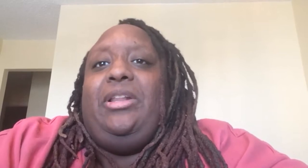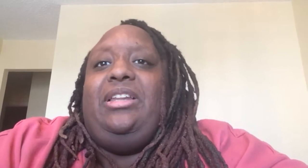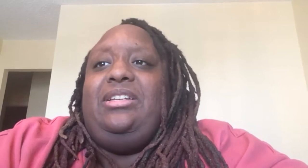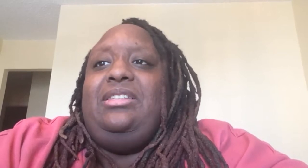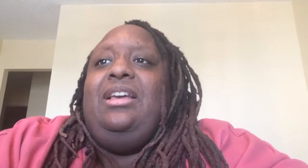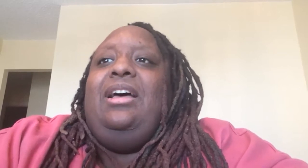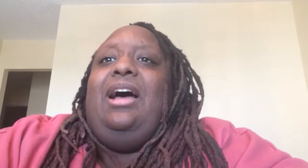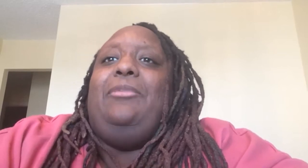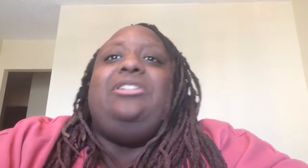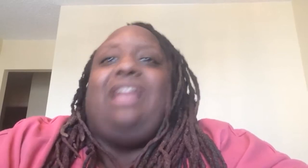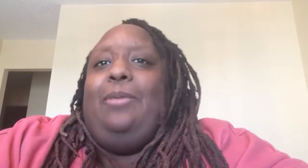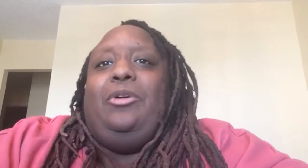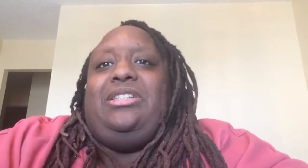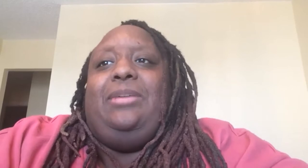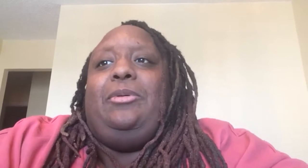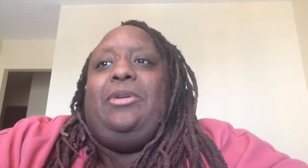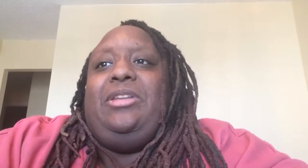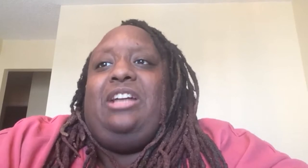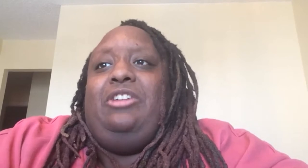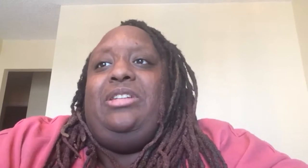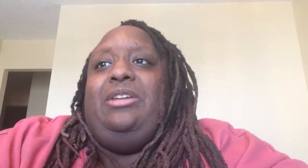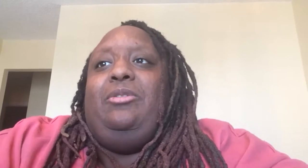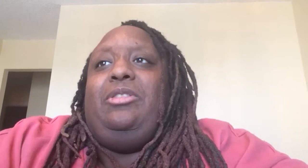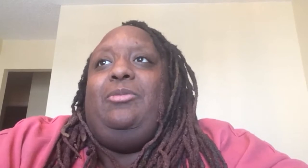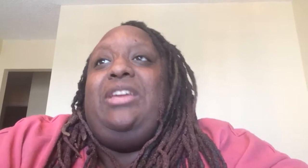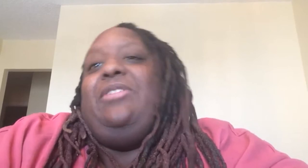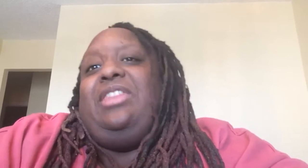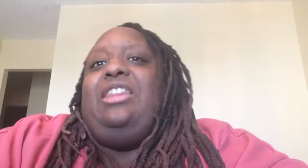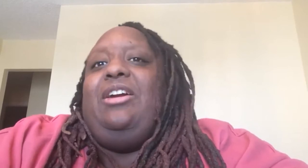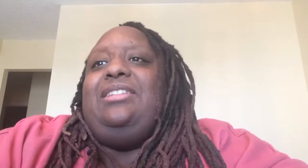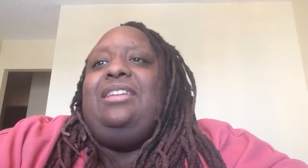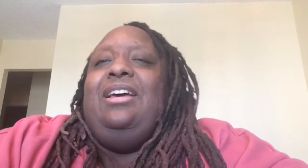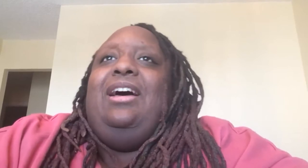There’s a lot more disabled people in this country than we even think there is.